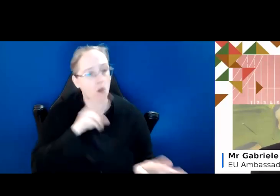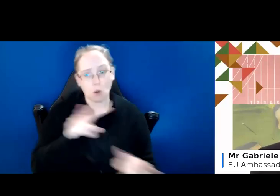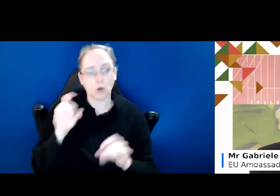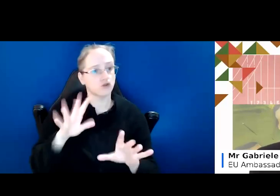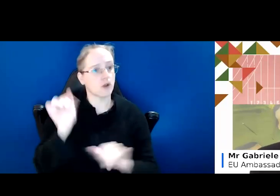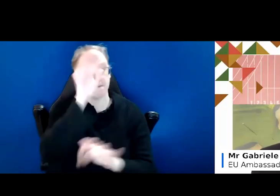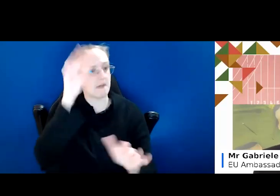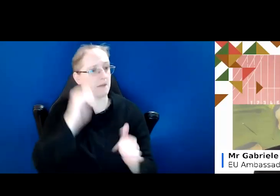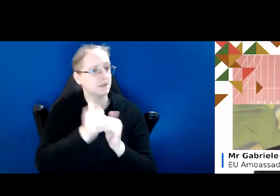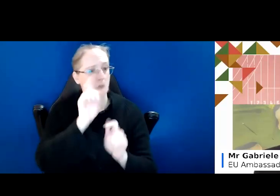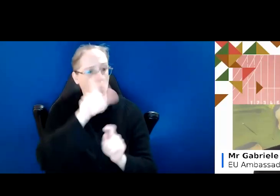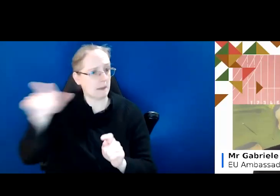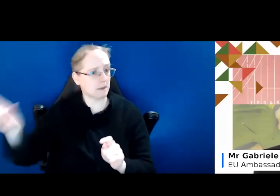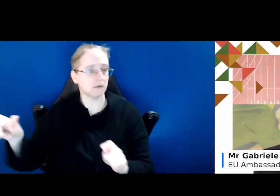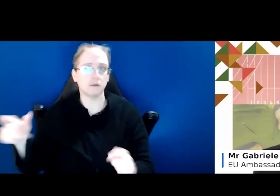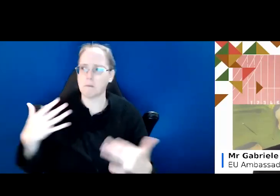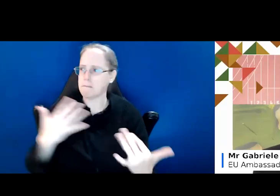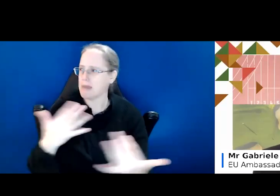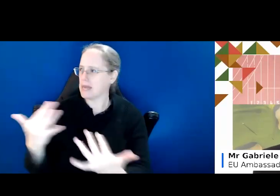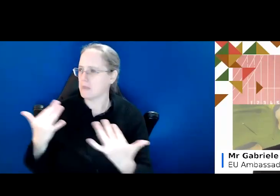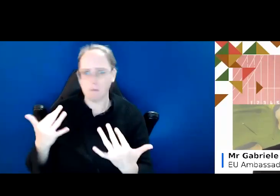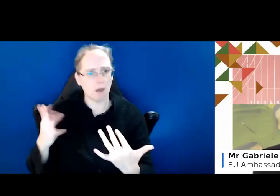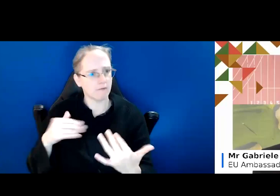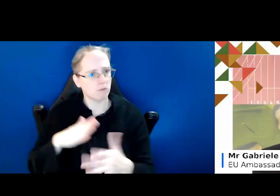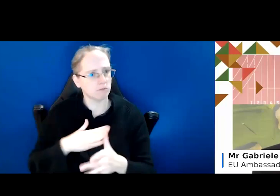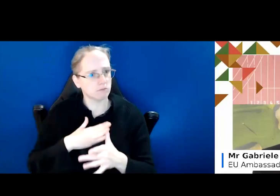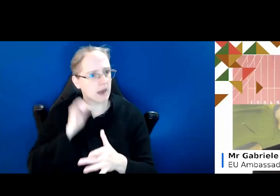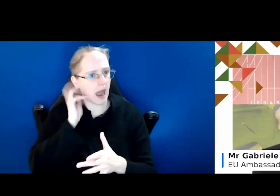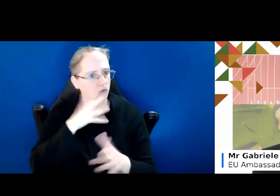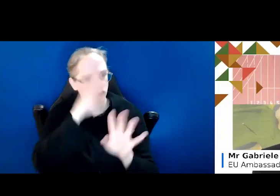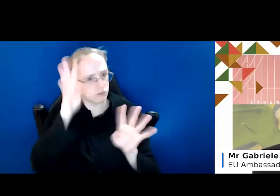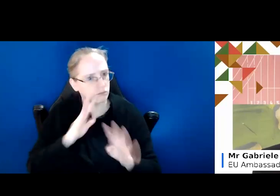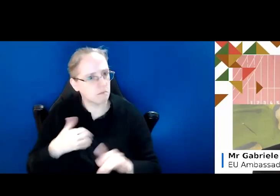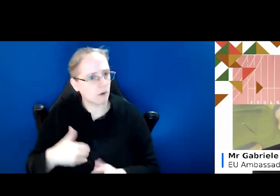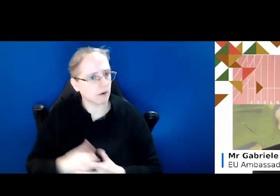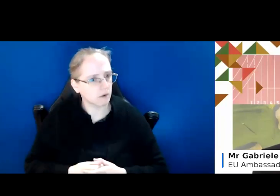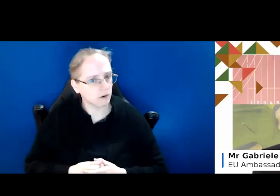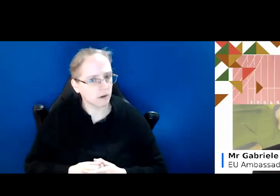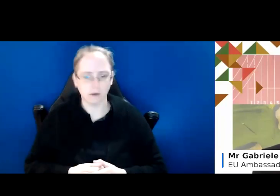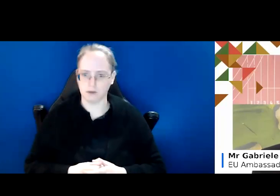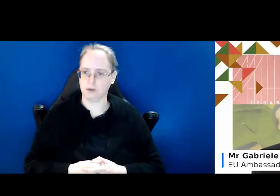that a significant number of them are Indigenous. Imagine if the trailblazing